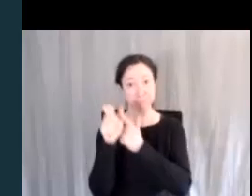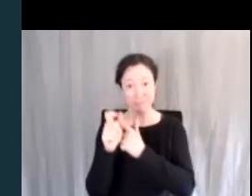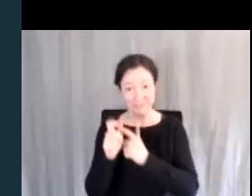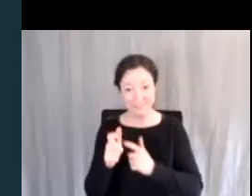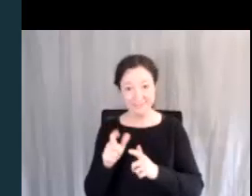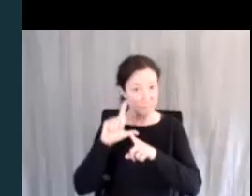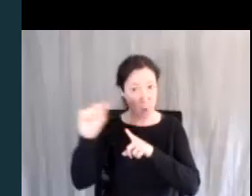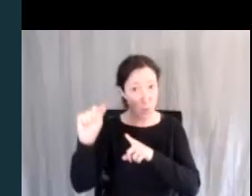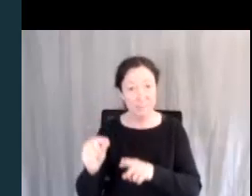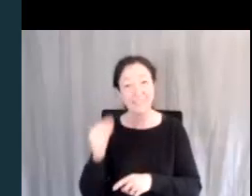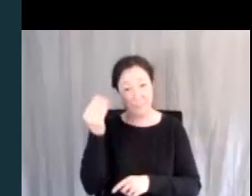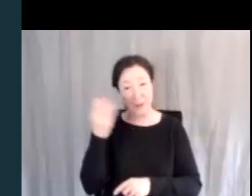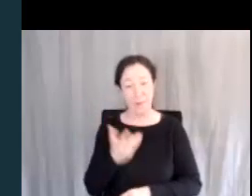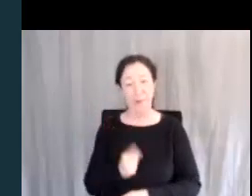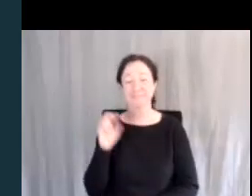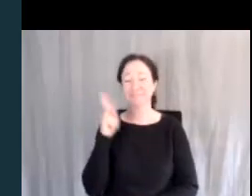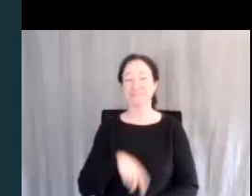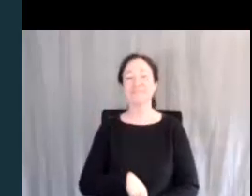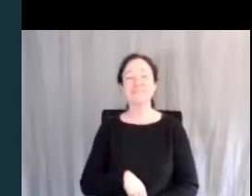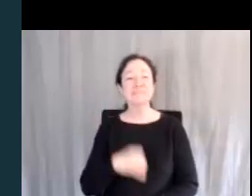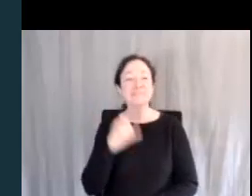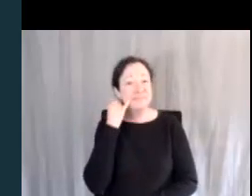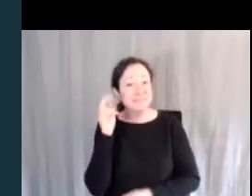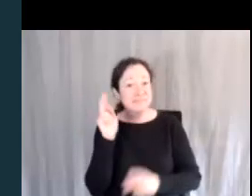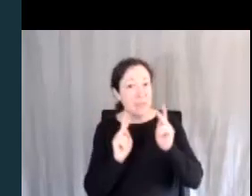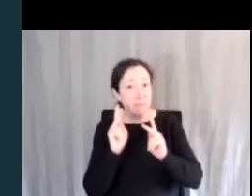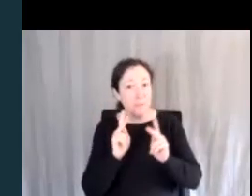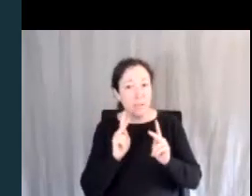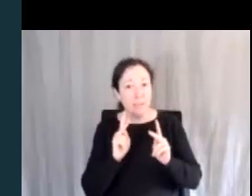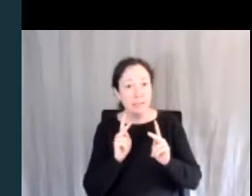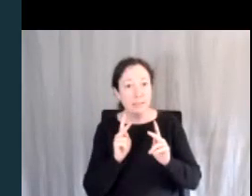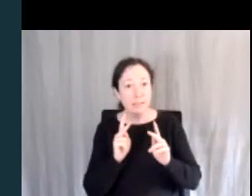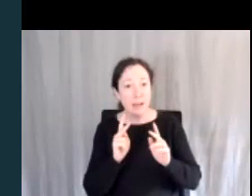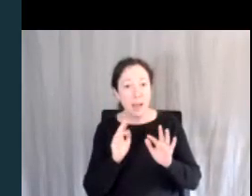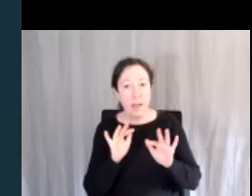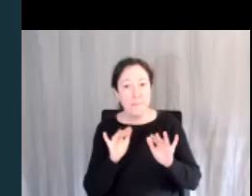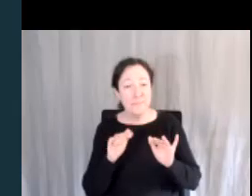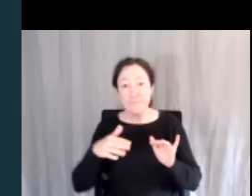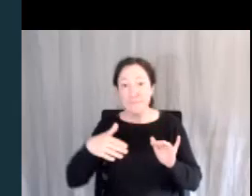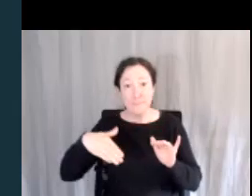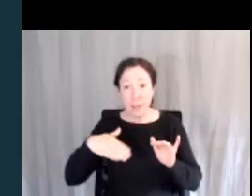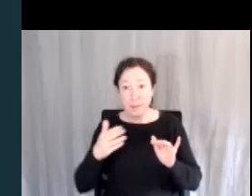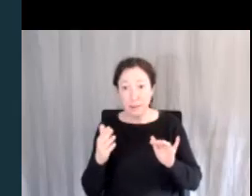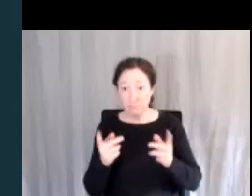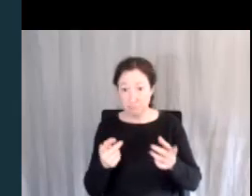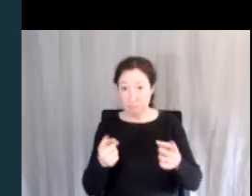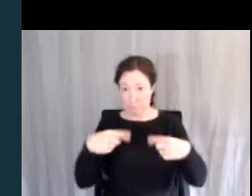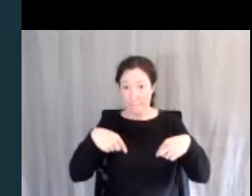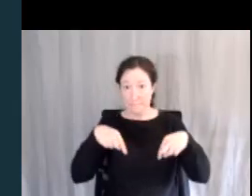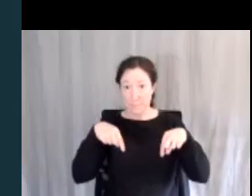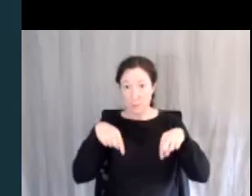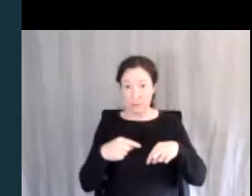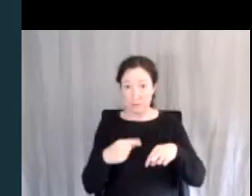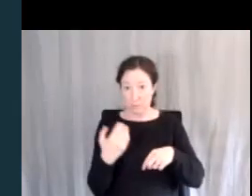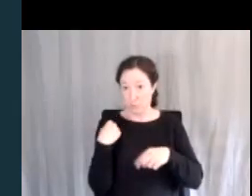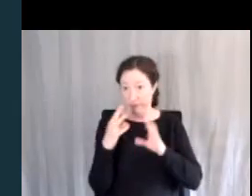Right. So for those of you that haven't been one of our previous seminars with Allison,